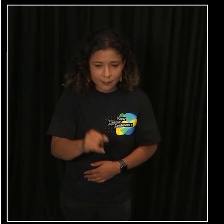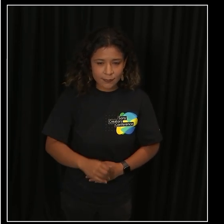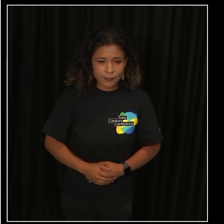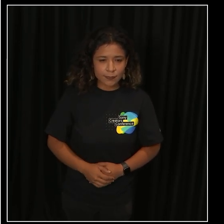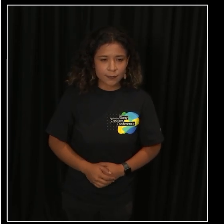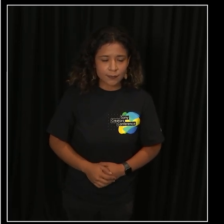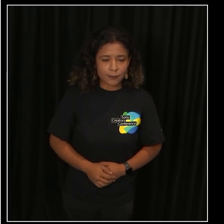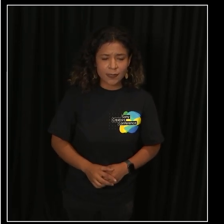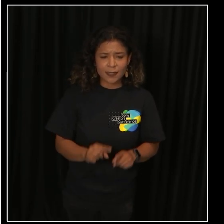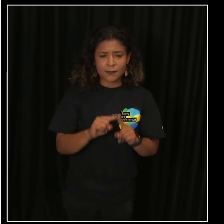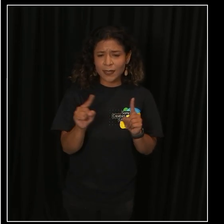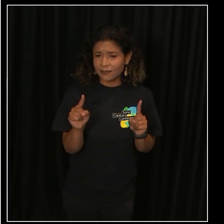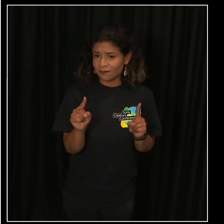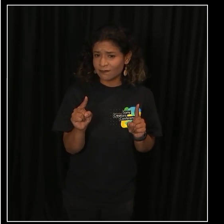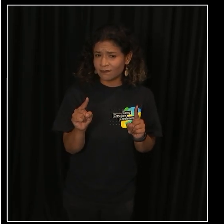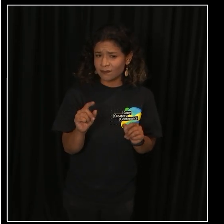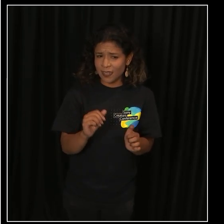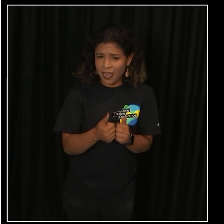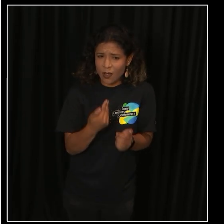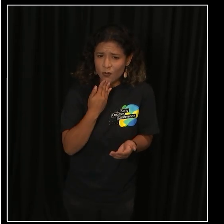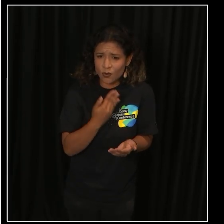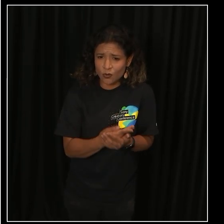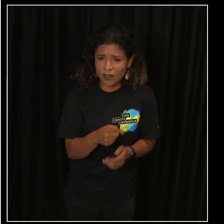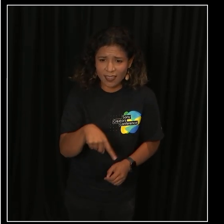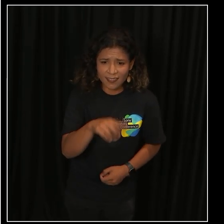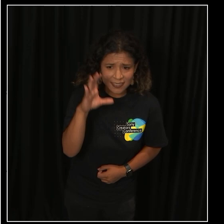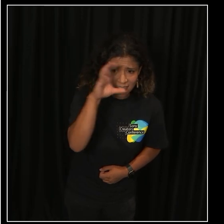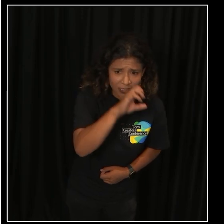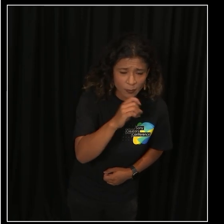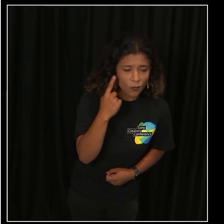But how good are these assumptions existing simulations